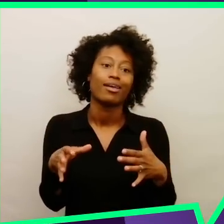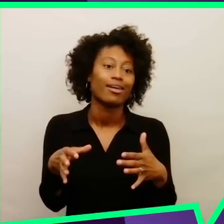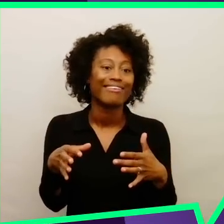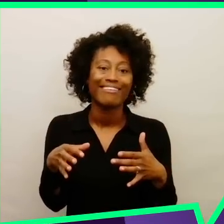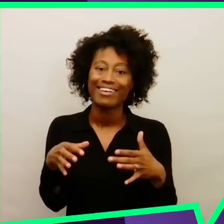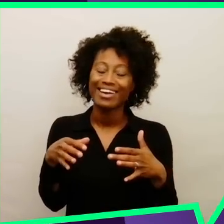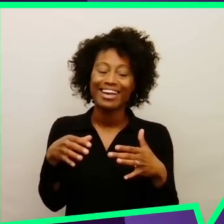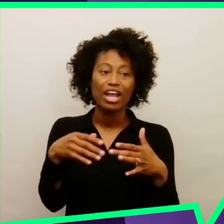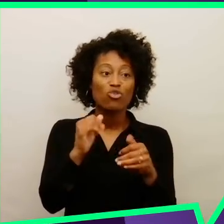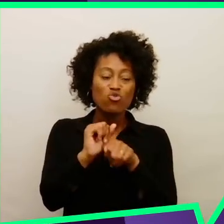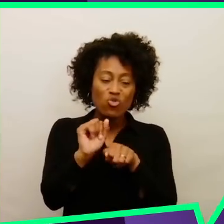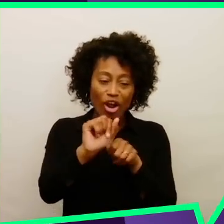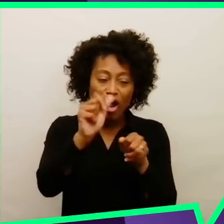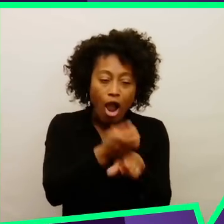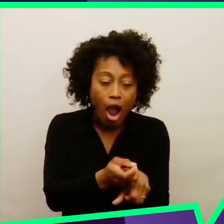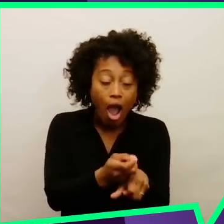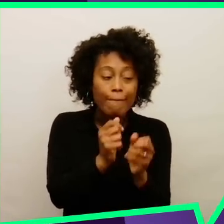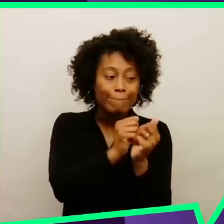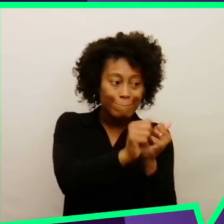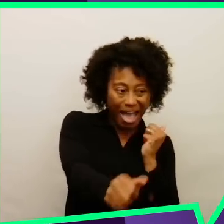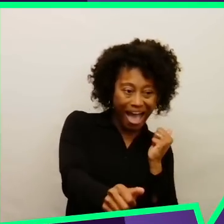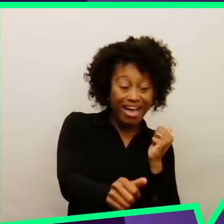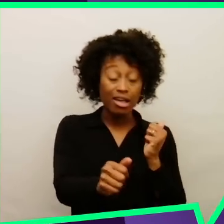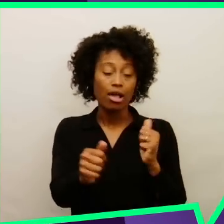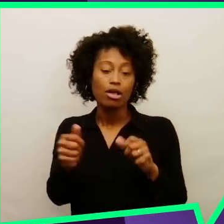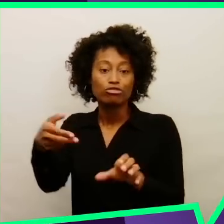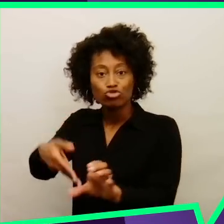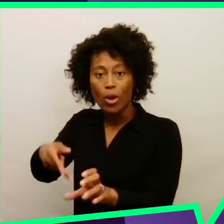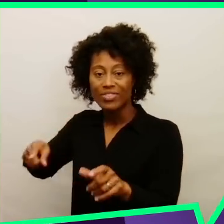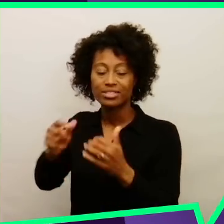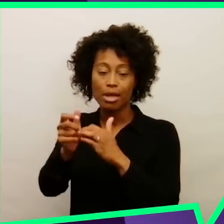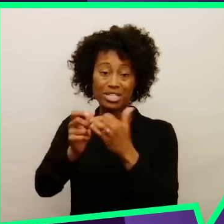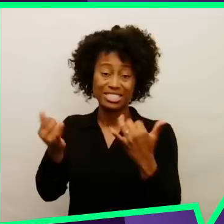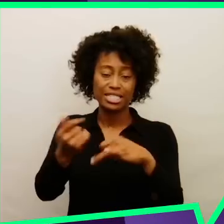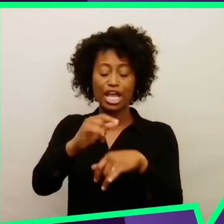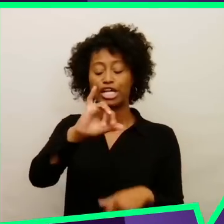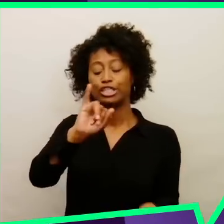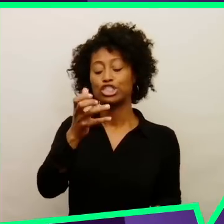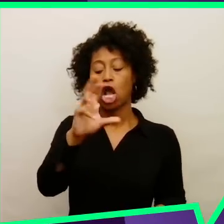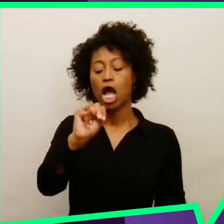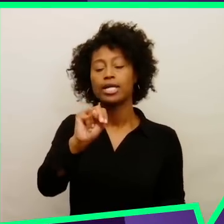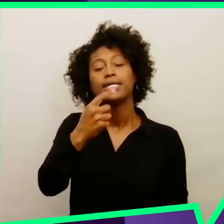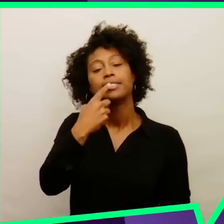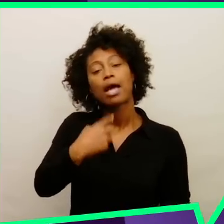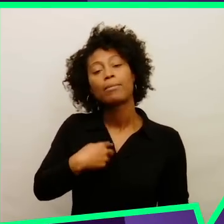to get here today. Jon, what are you expecting strategy-wise?